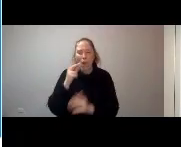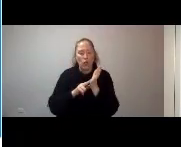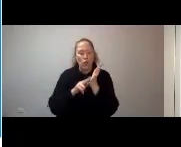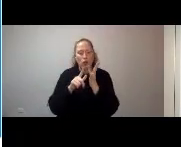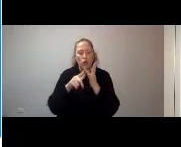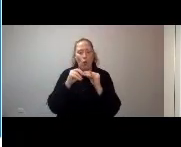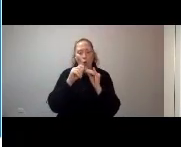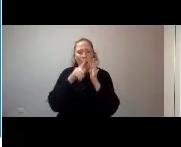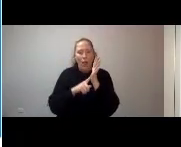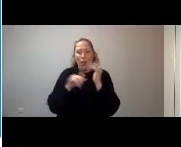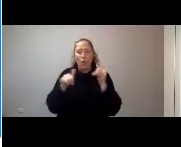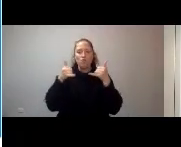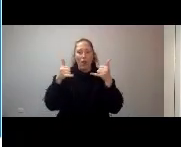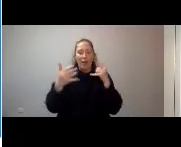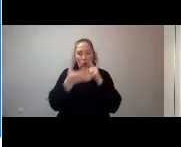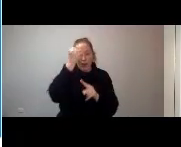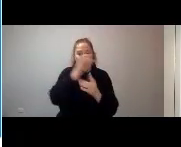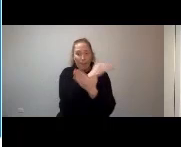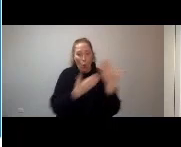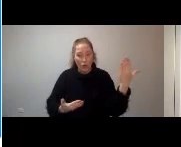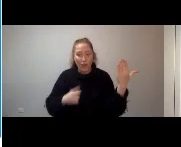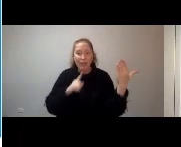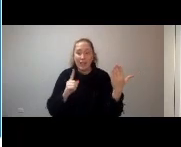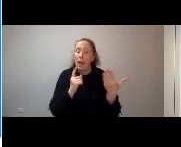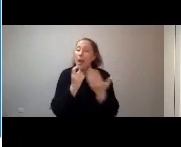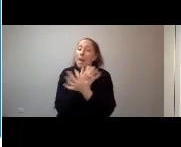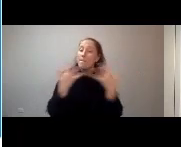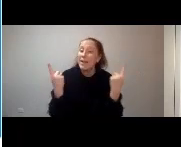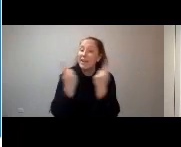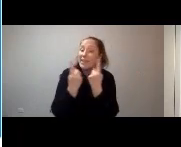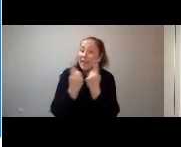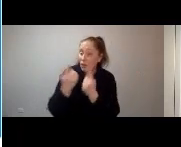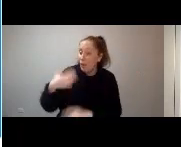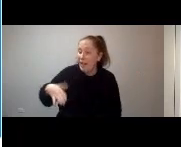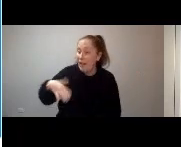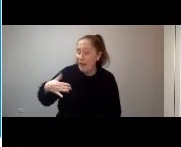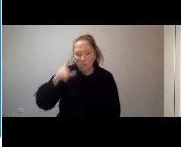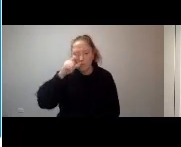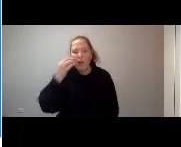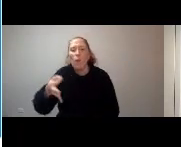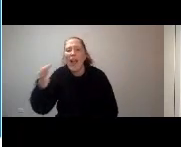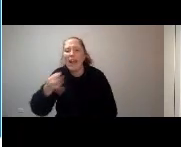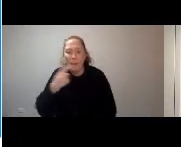and she says, "Many things we need can wait, the child cannot. Now is the time his bones are being formed,